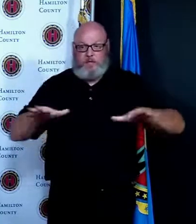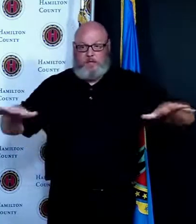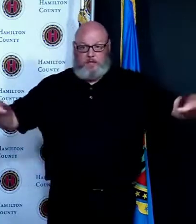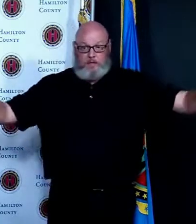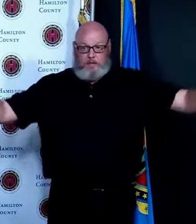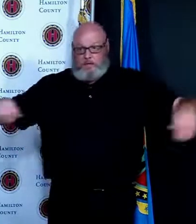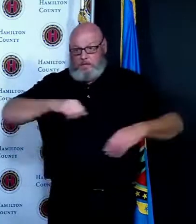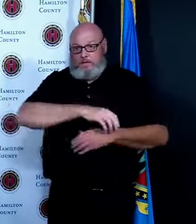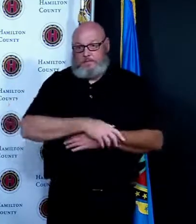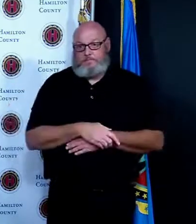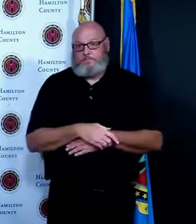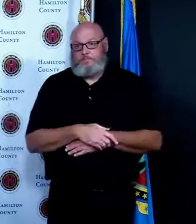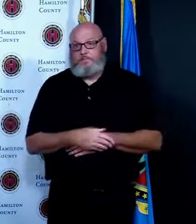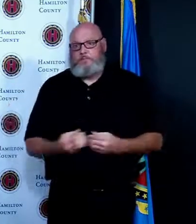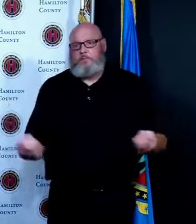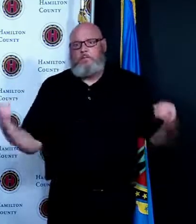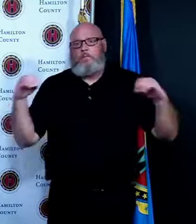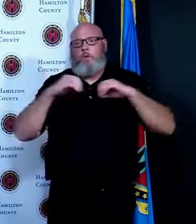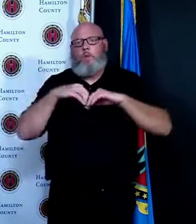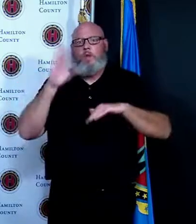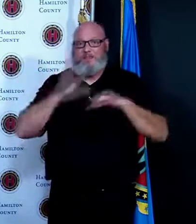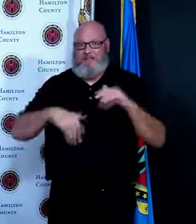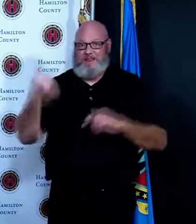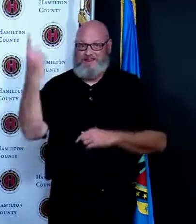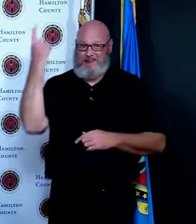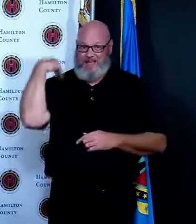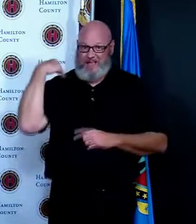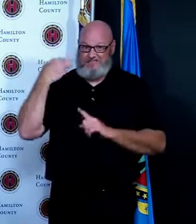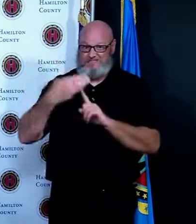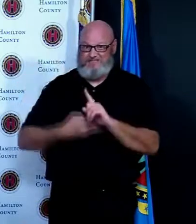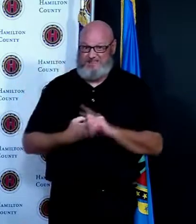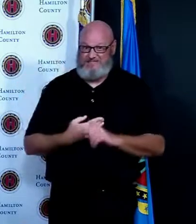and that just increases the opportunity for spread when you bring 10 people into your house